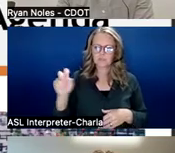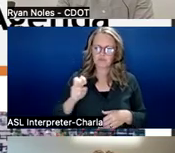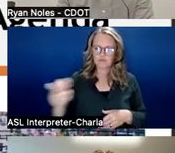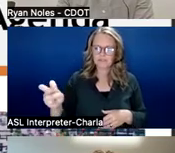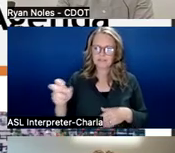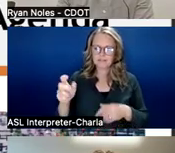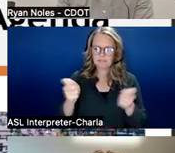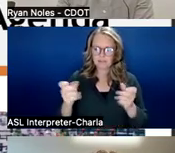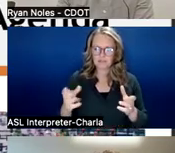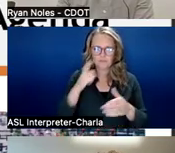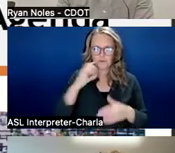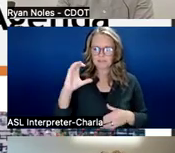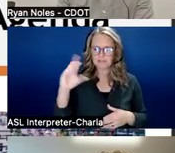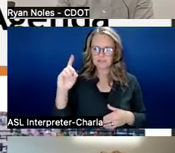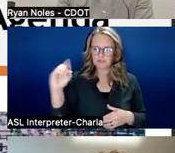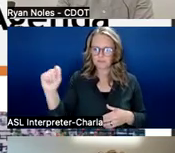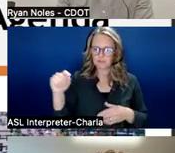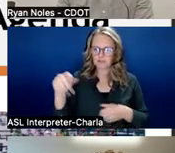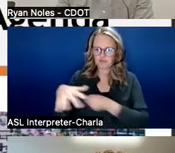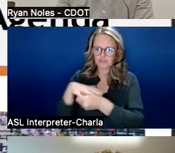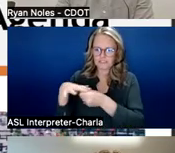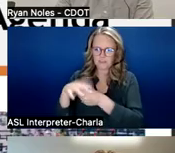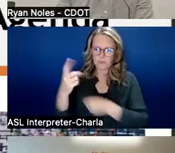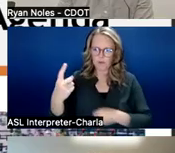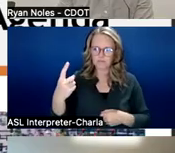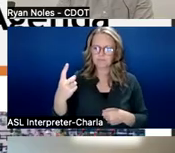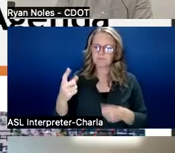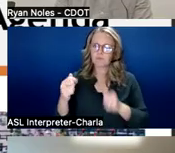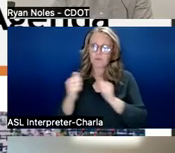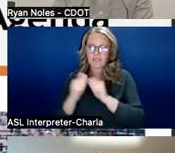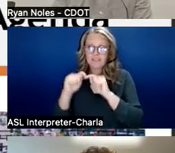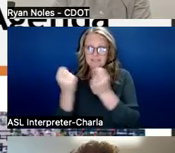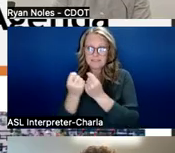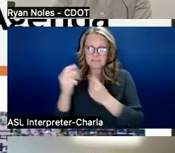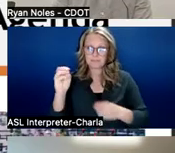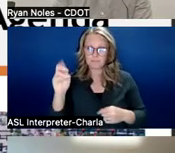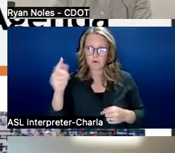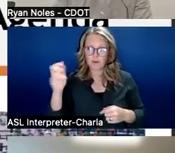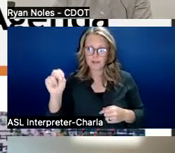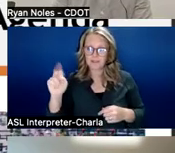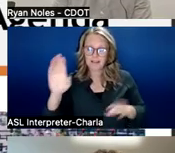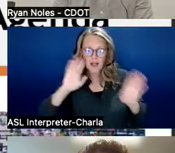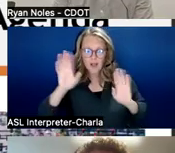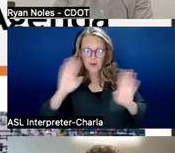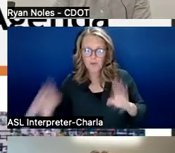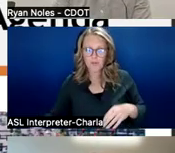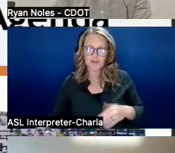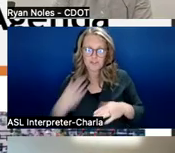and we have some of our team here with us today. Morgan, do you wanna introduce yourself? Hi, yes, good afternoon, everyone.